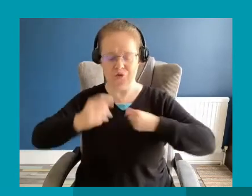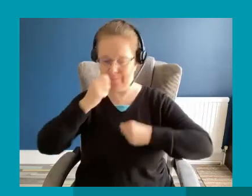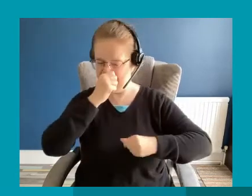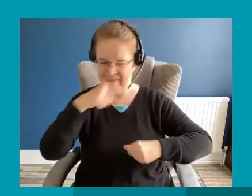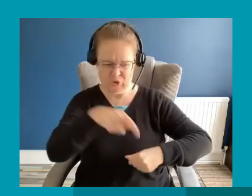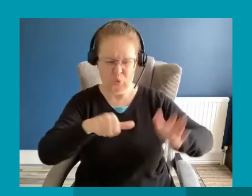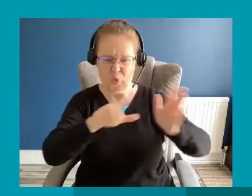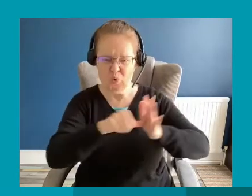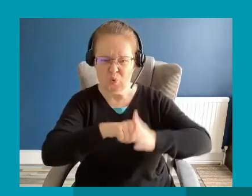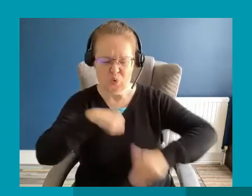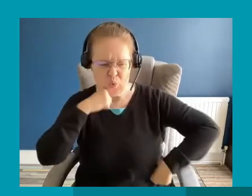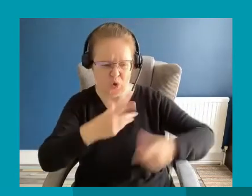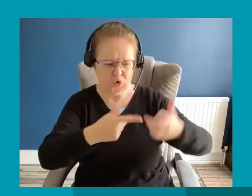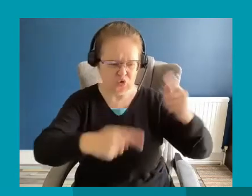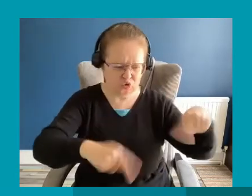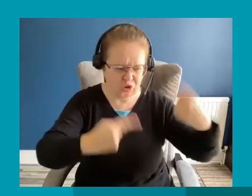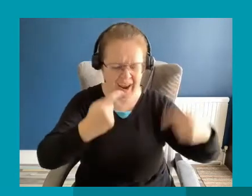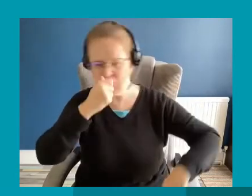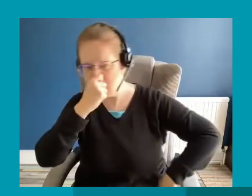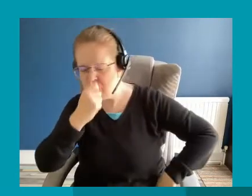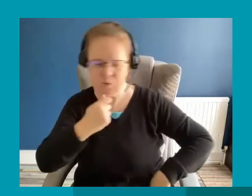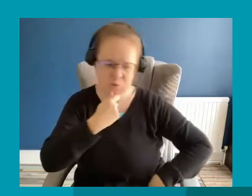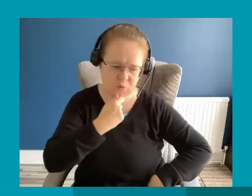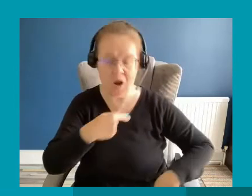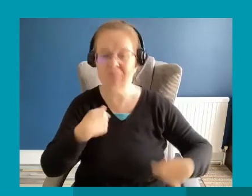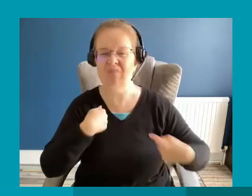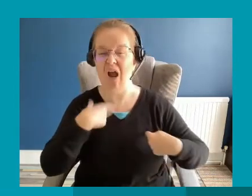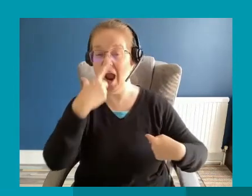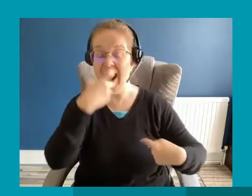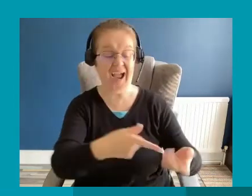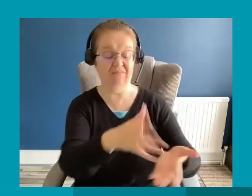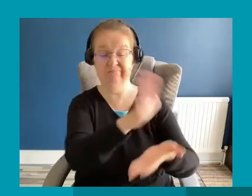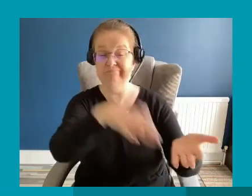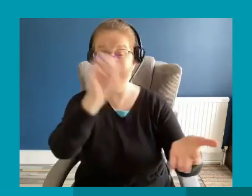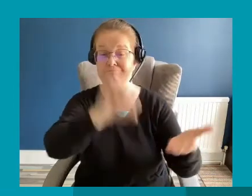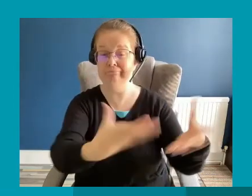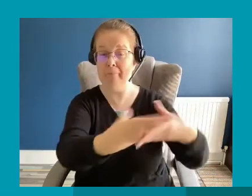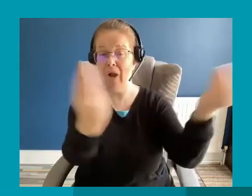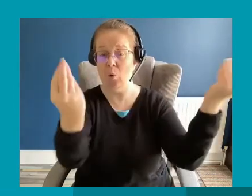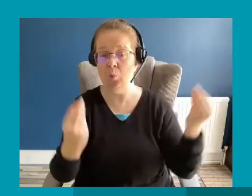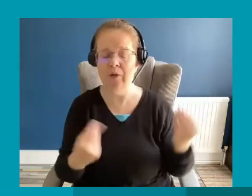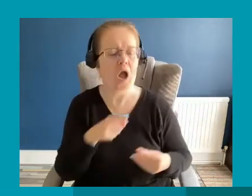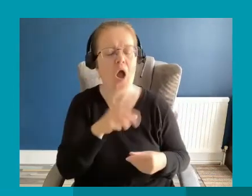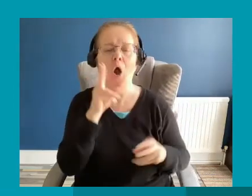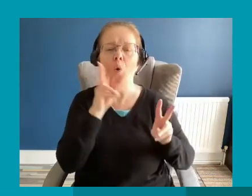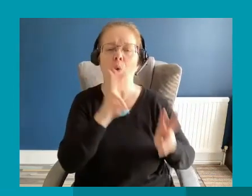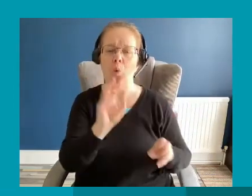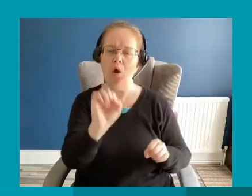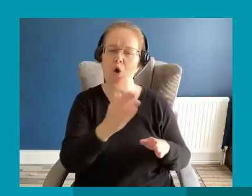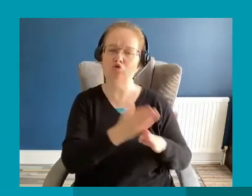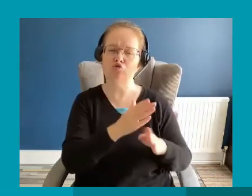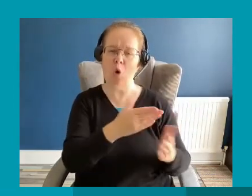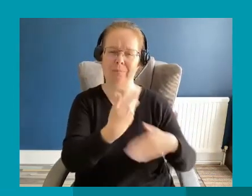I can overcome it, again... You want to refer it back to the job description and your particular skills and talents.